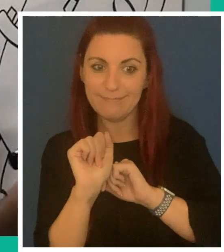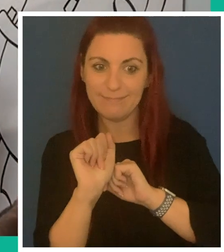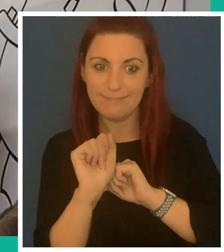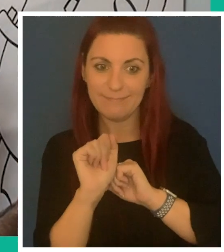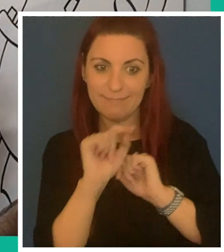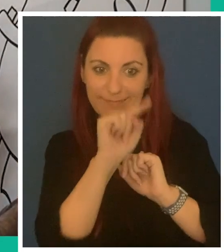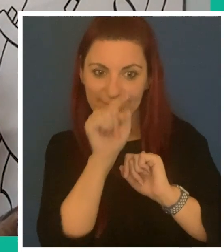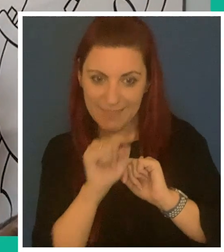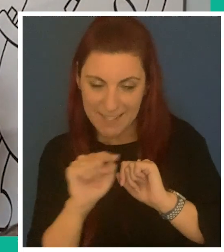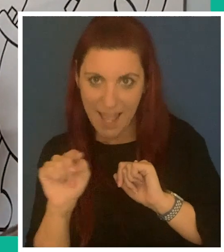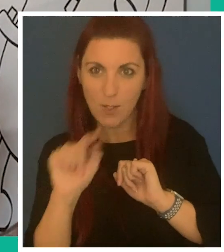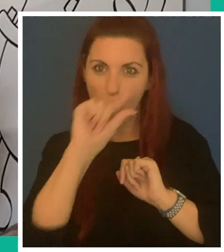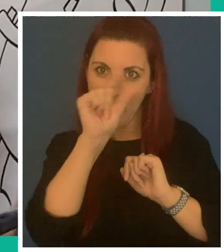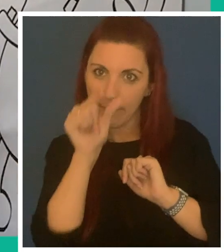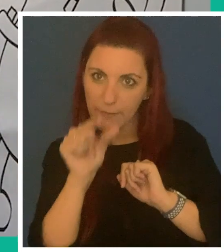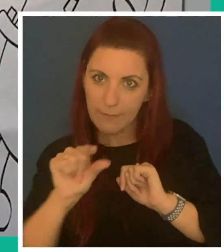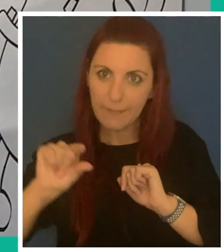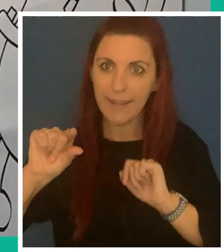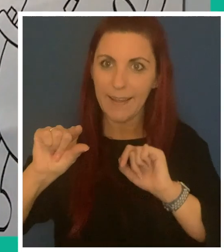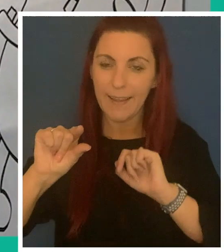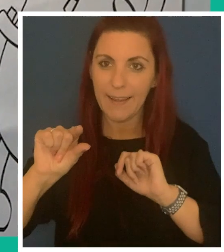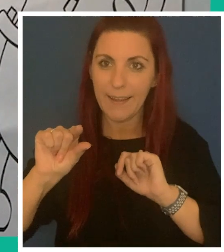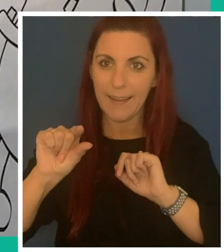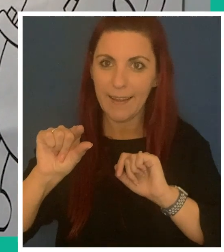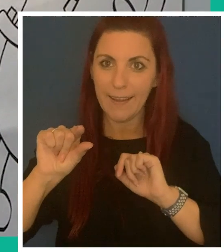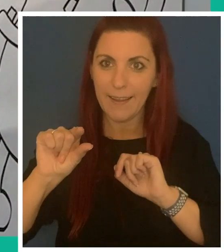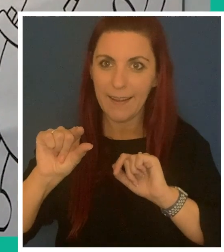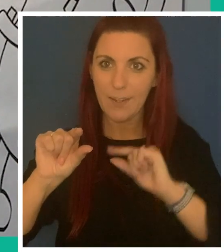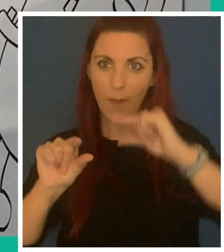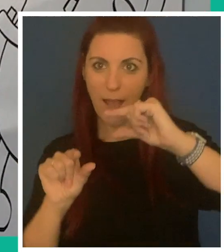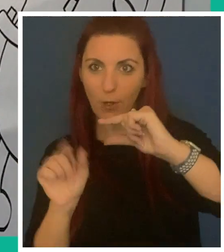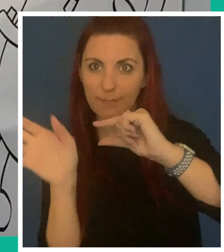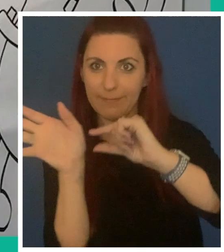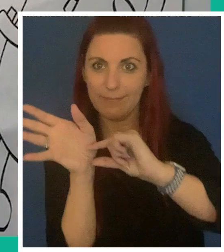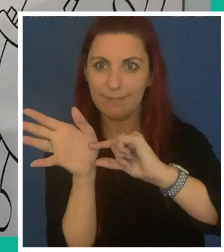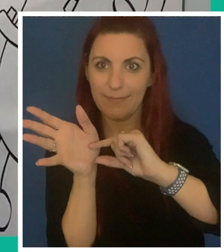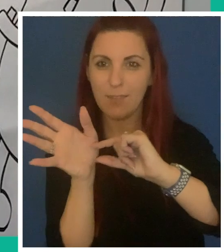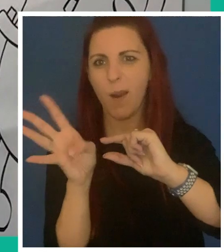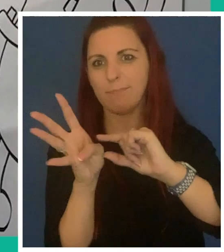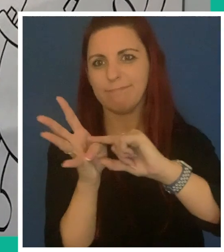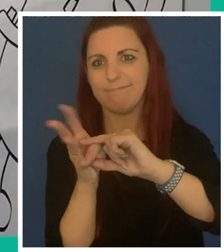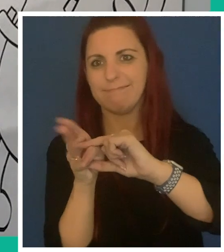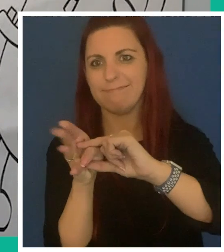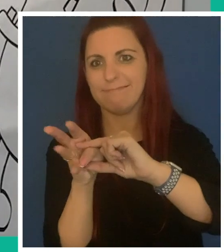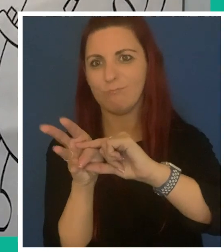this and then I'm going to draw a little brush shape, so that's almost like a little